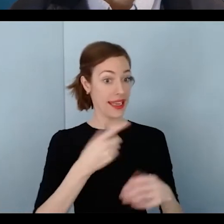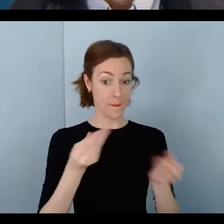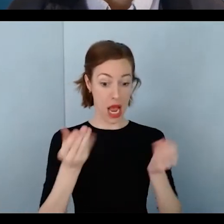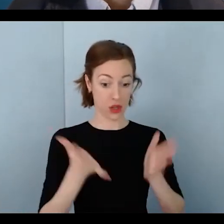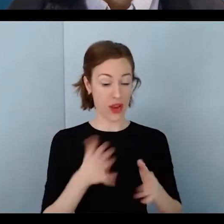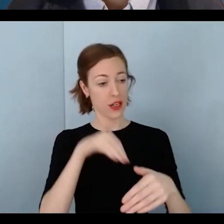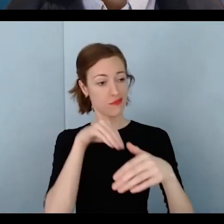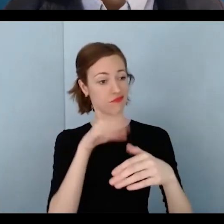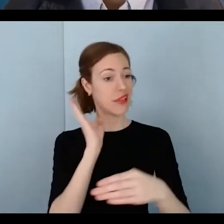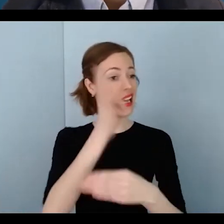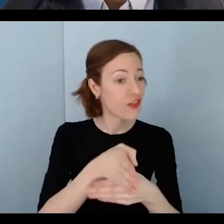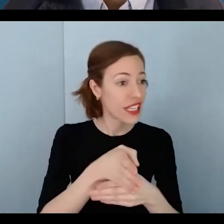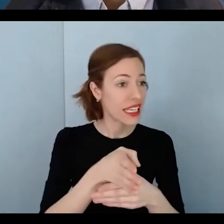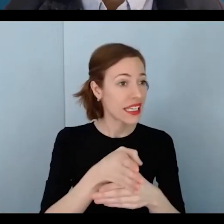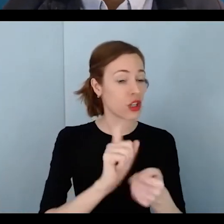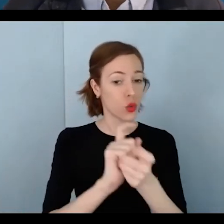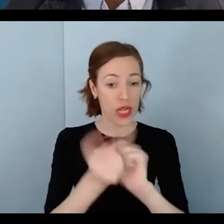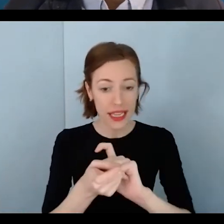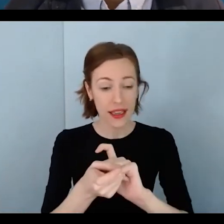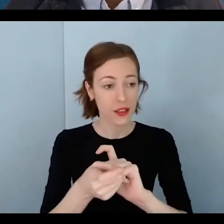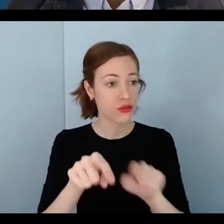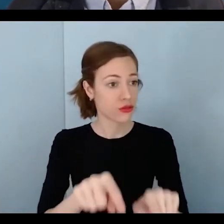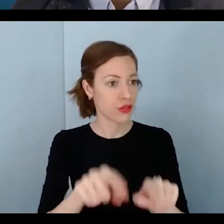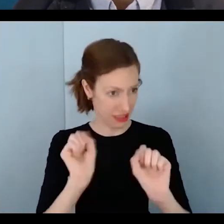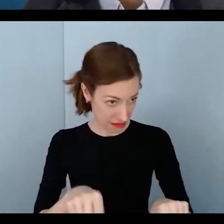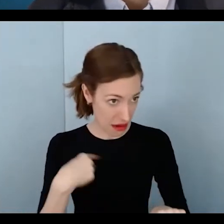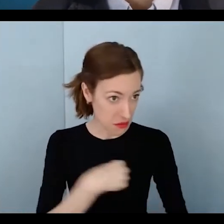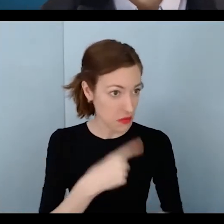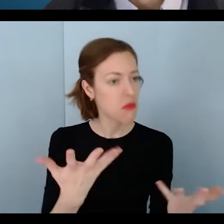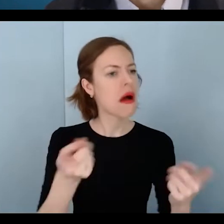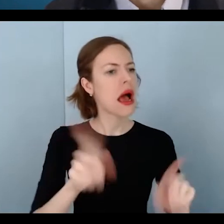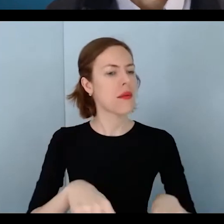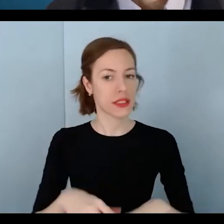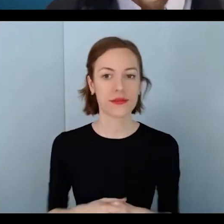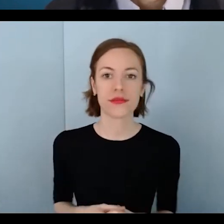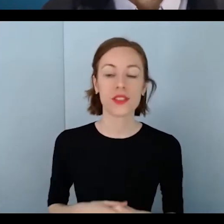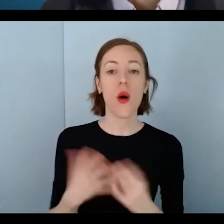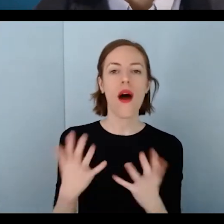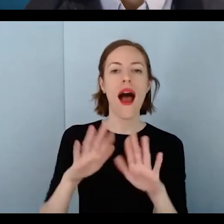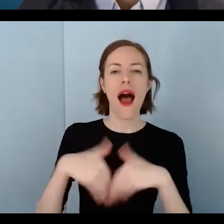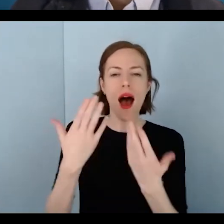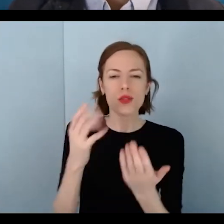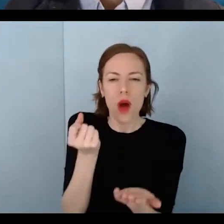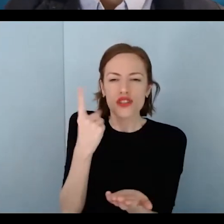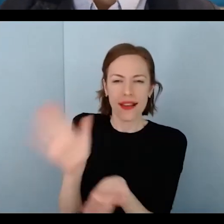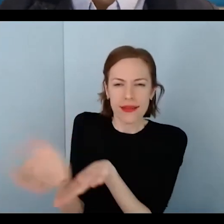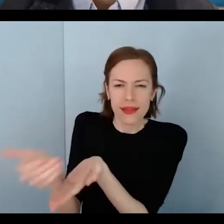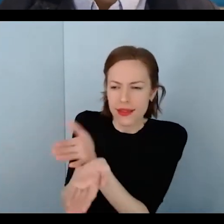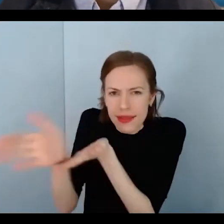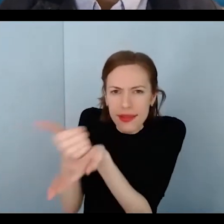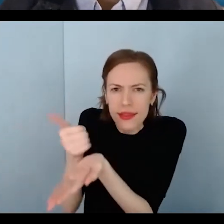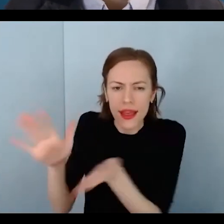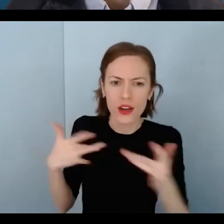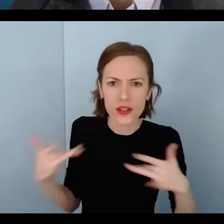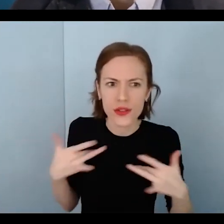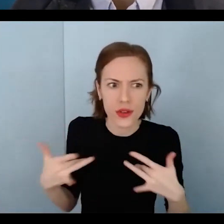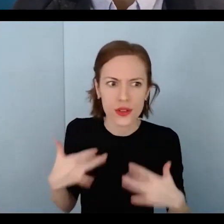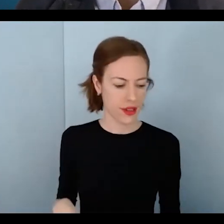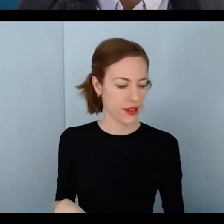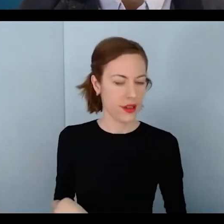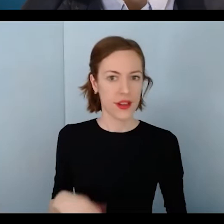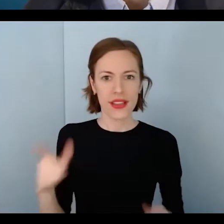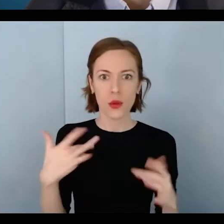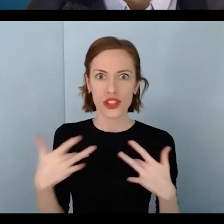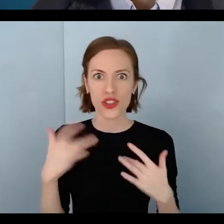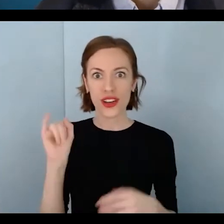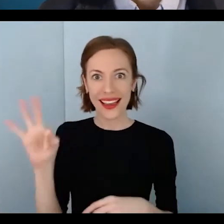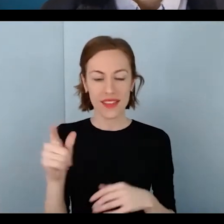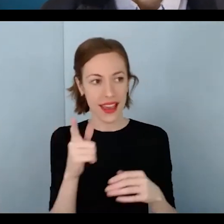So, here's a way of understanding what their concern was they were worried that nudging people to engage in fact checking could backfire somehow.